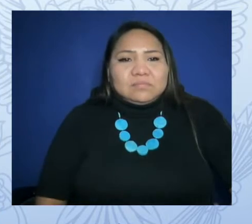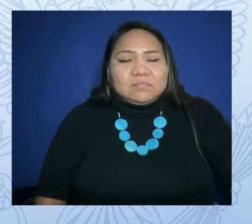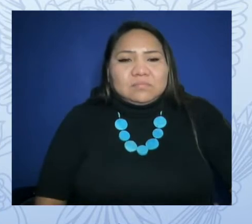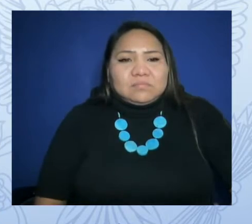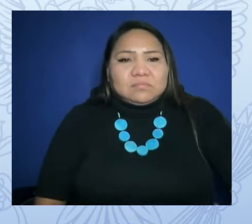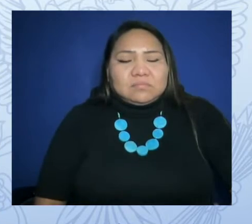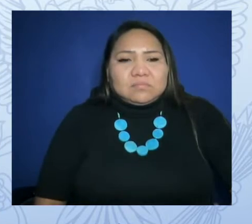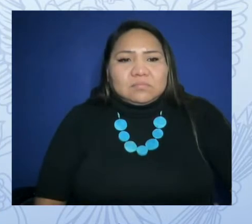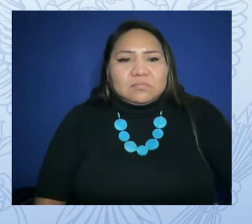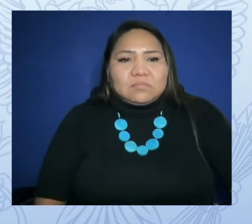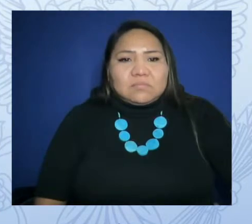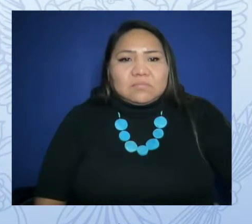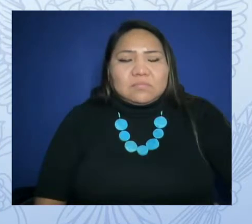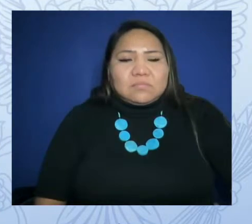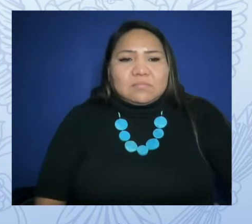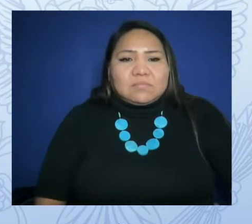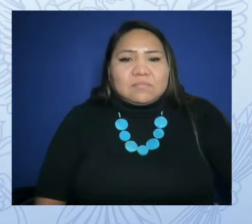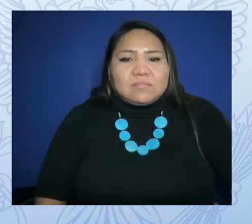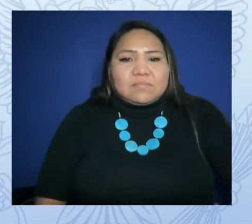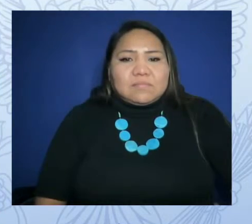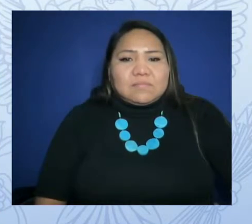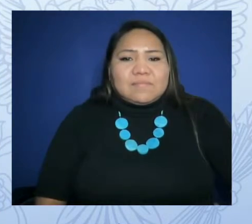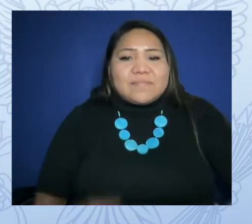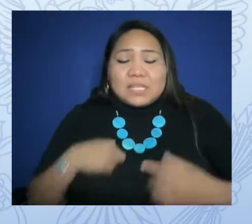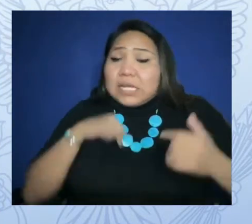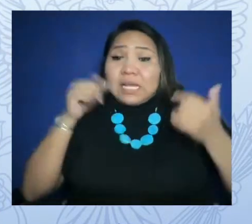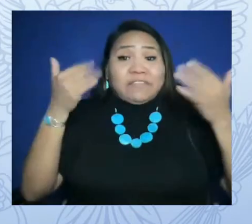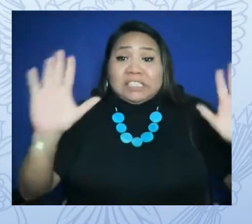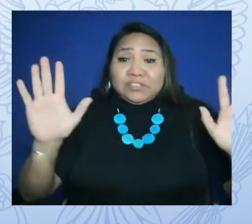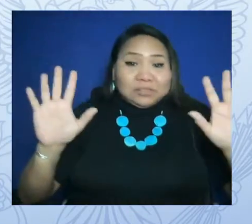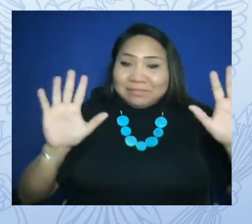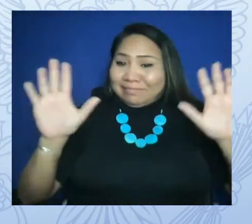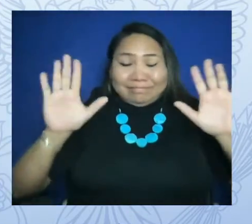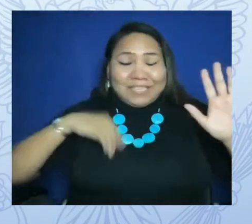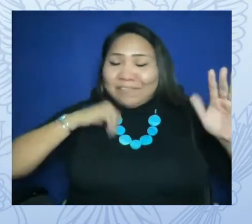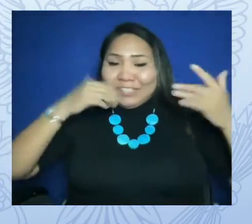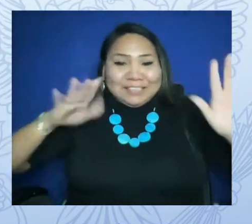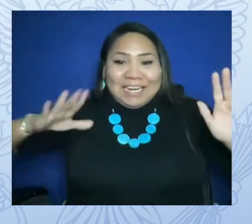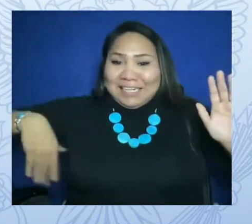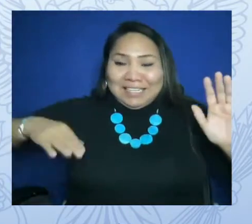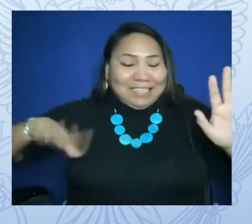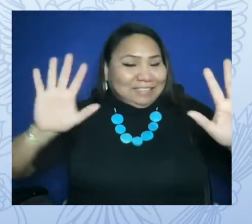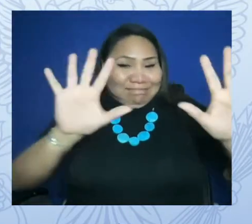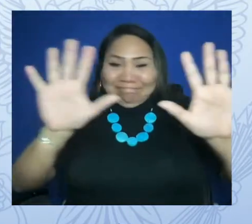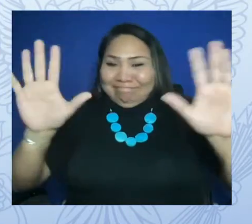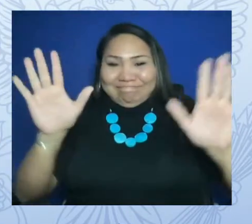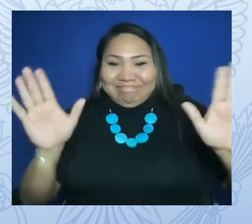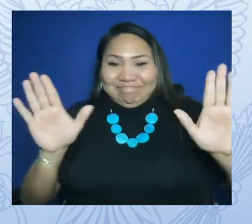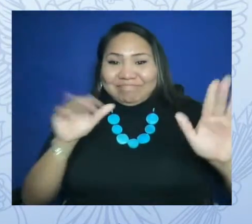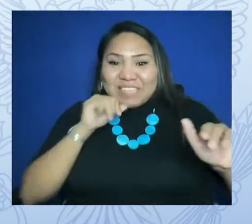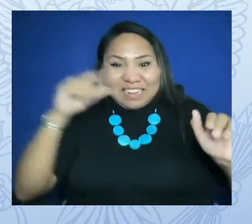I'm not done yet. I'm not done yet. You didn't think I was going to talk about power of Native influence in the arts